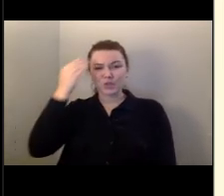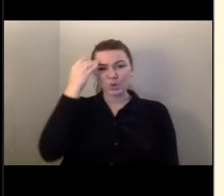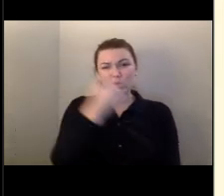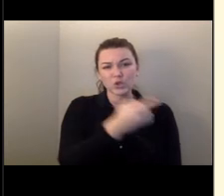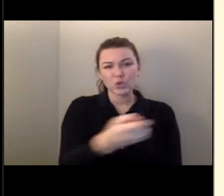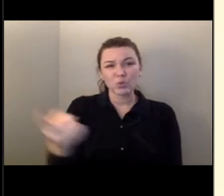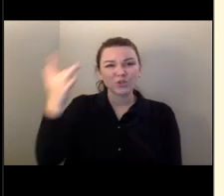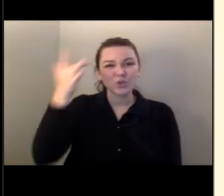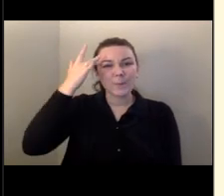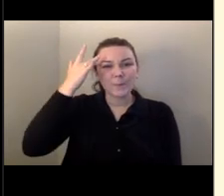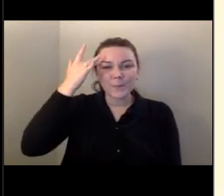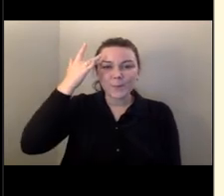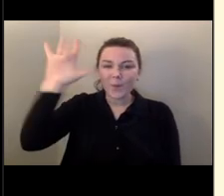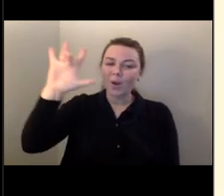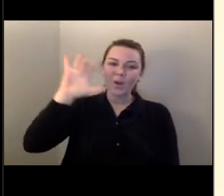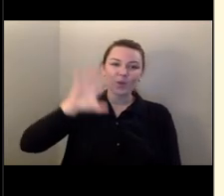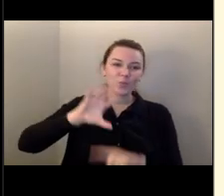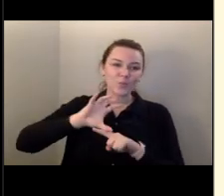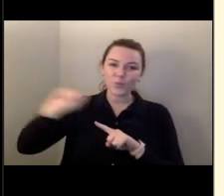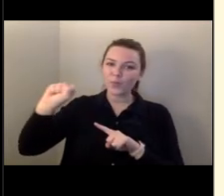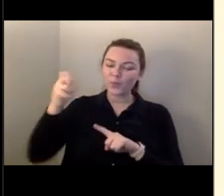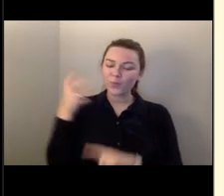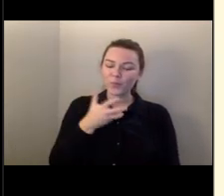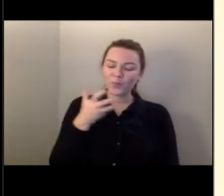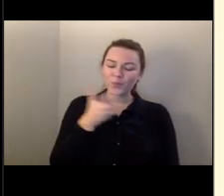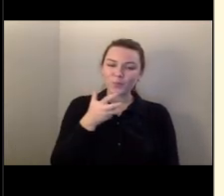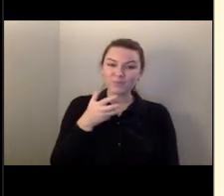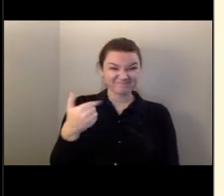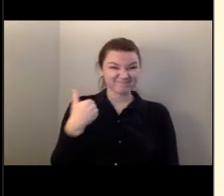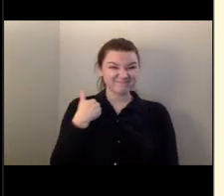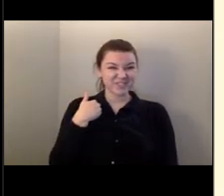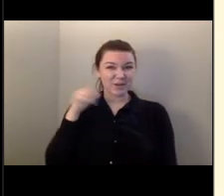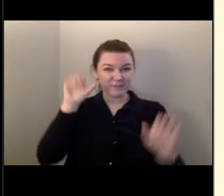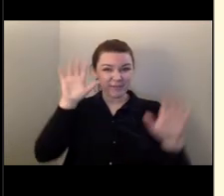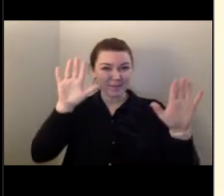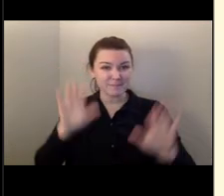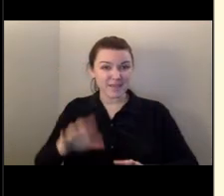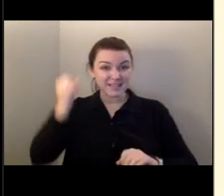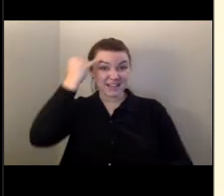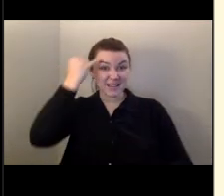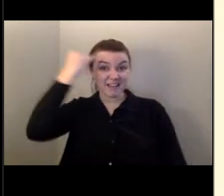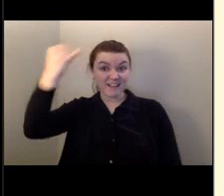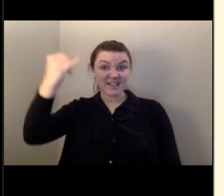and that you have wonderful ideas of how we can Mālama ʻAina our coral reefs